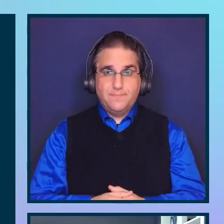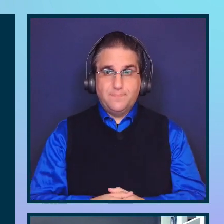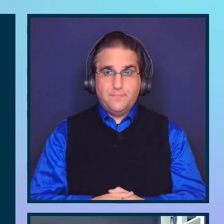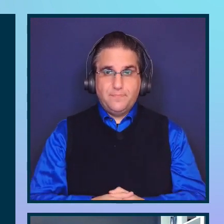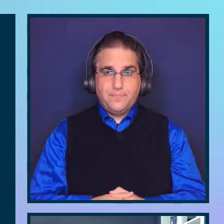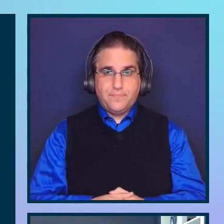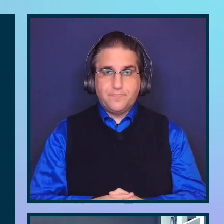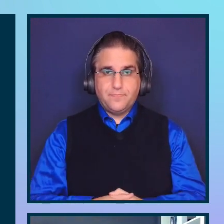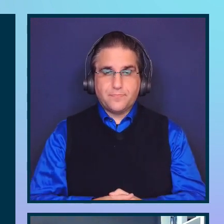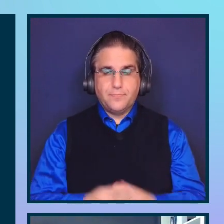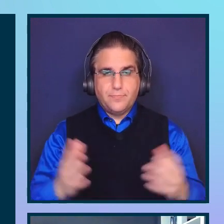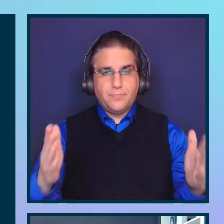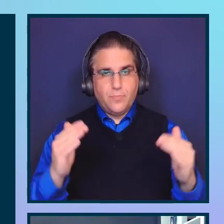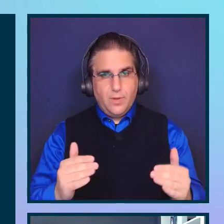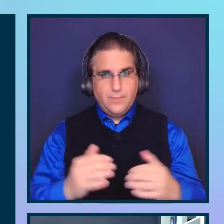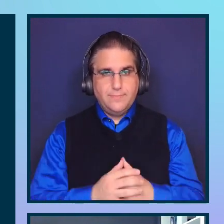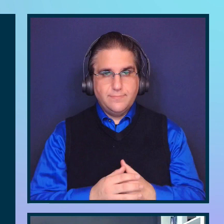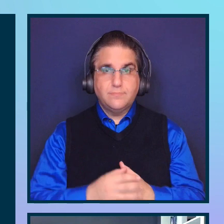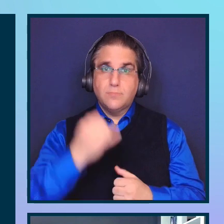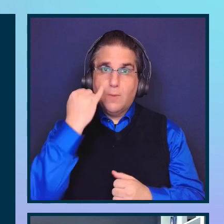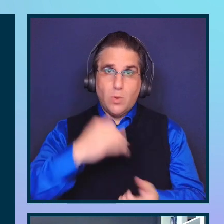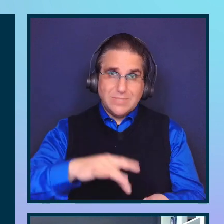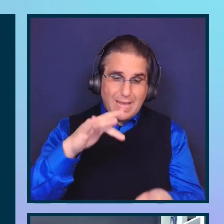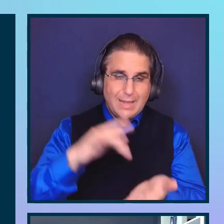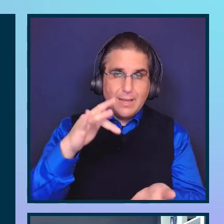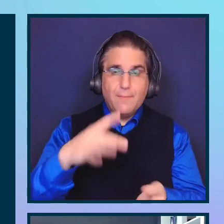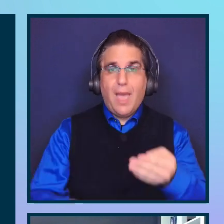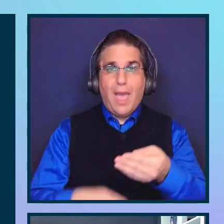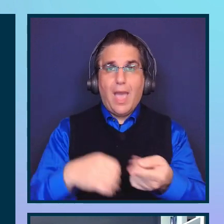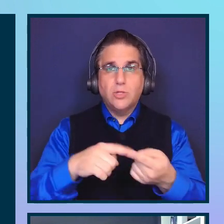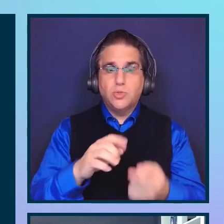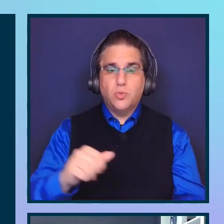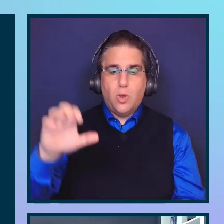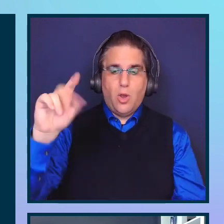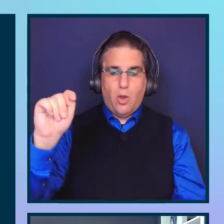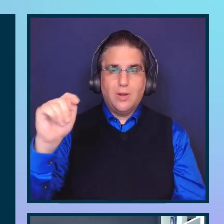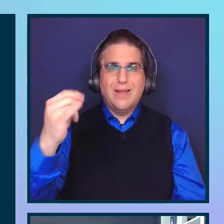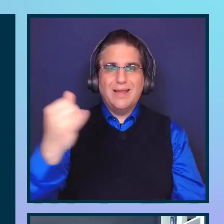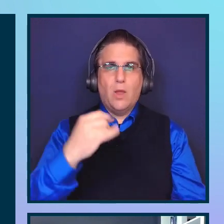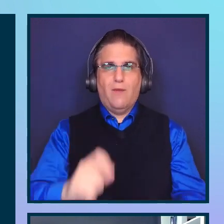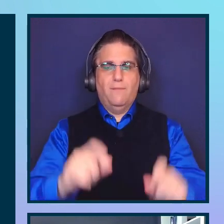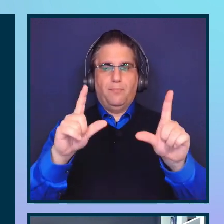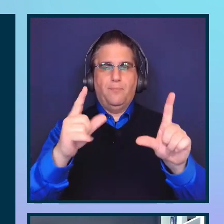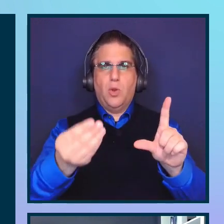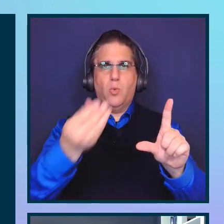So I click in, add to cart, and now I have a notification. On screen I have a notification that was presented